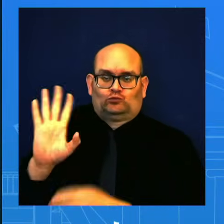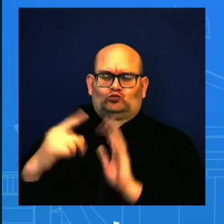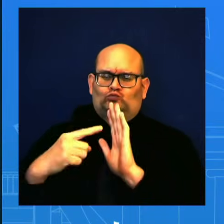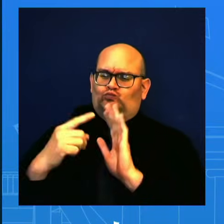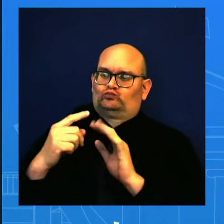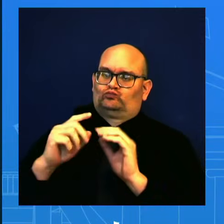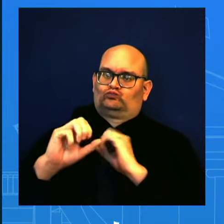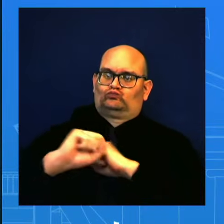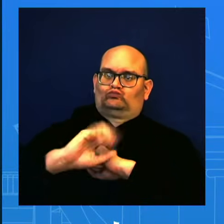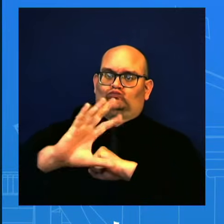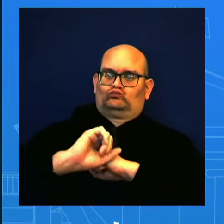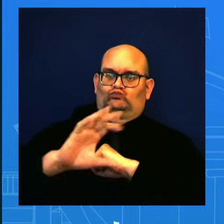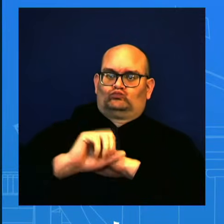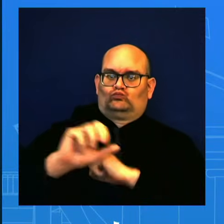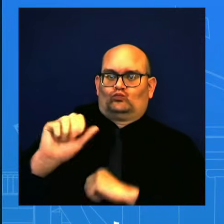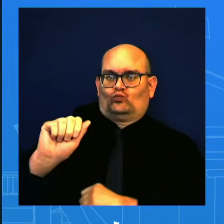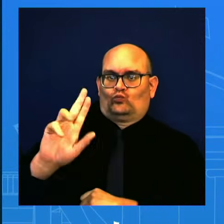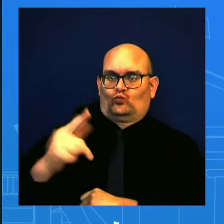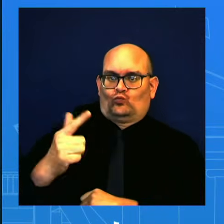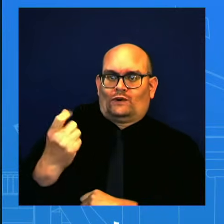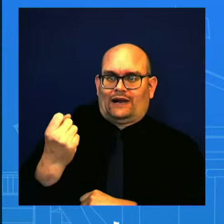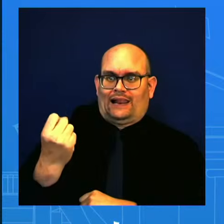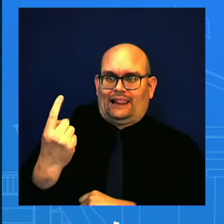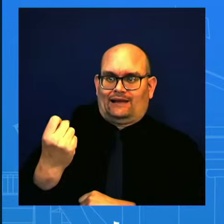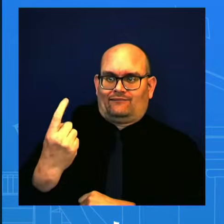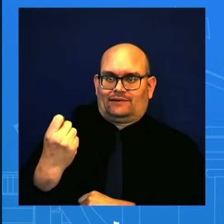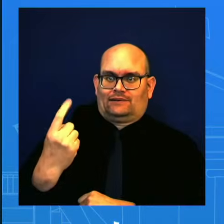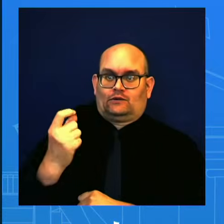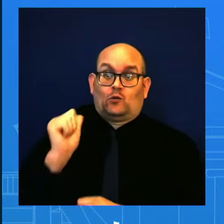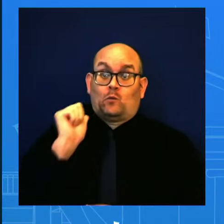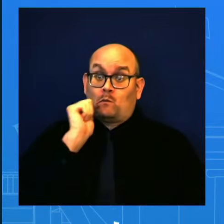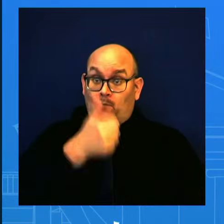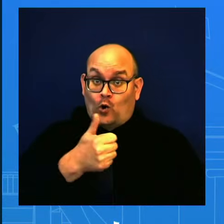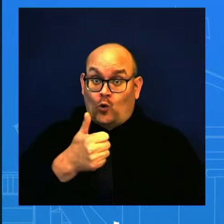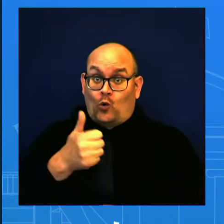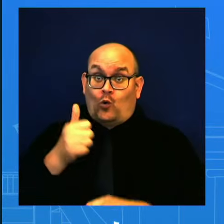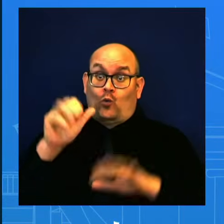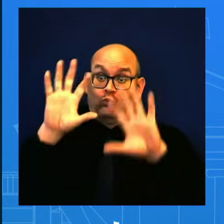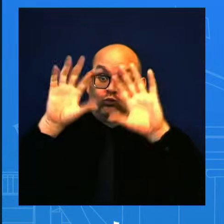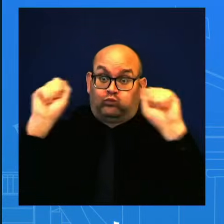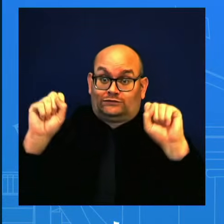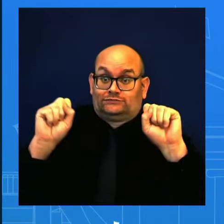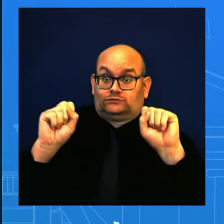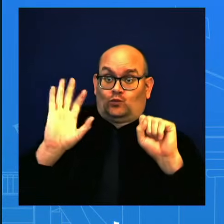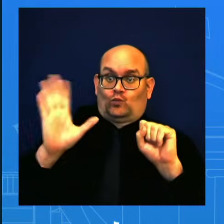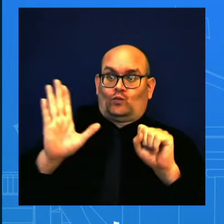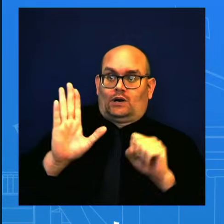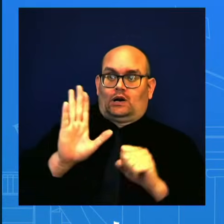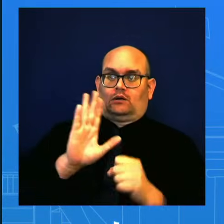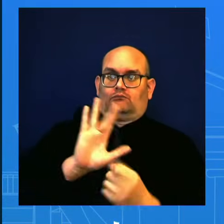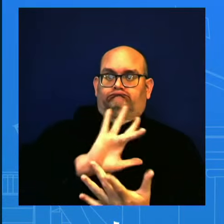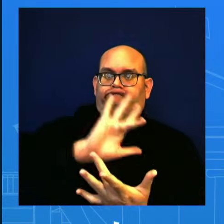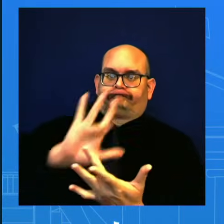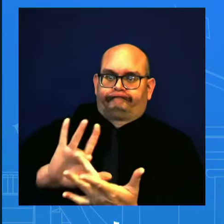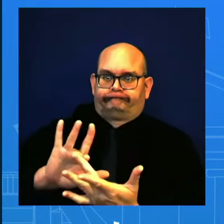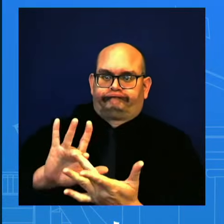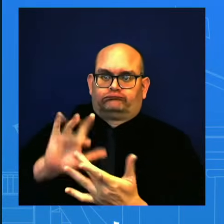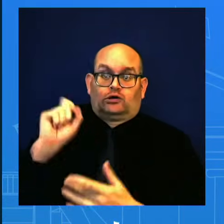She called him to let him know of her pick. The Press: And then one foreign policy question. The readout of the president's call